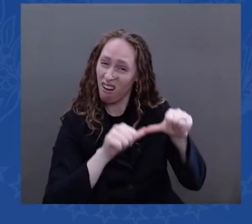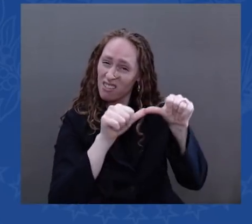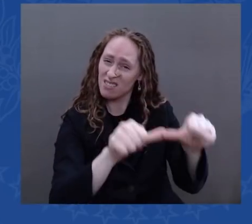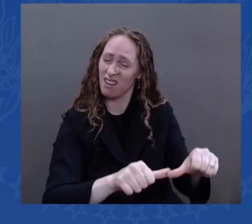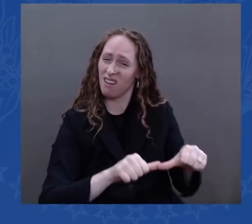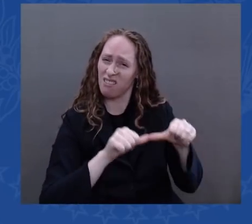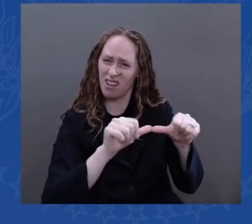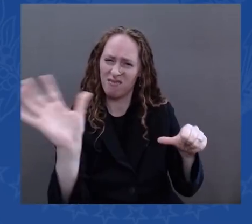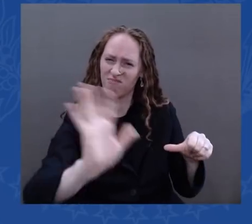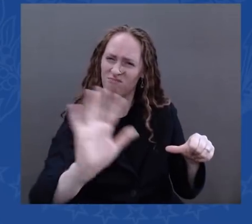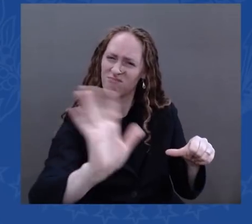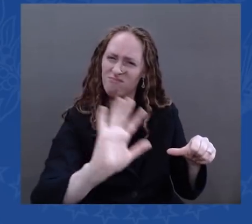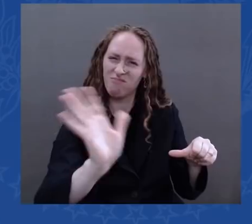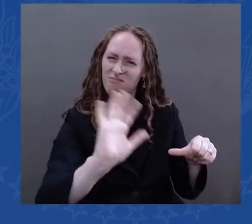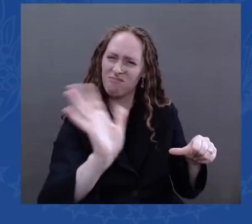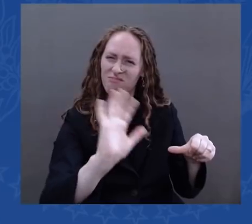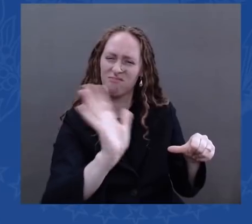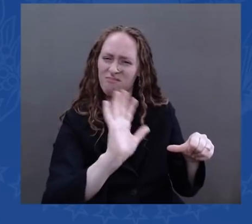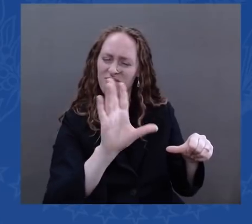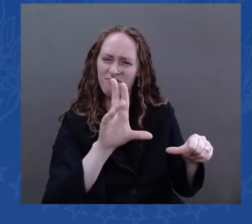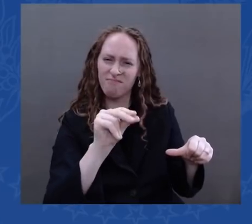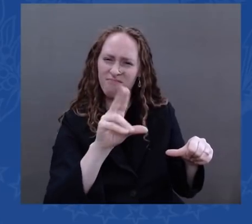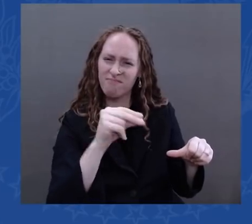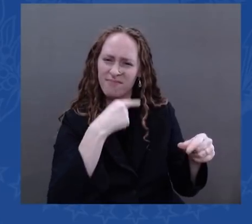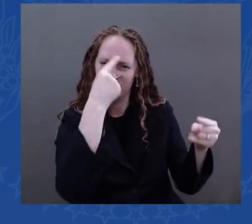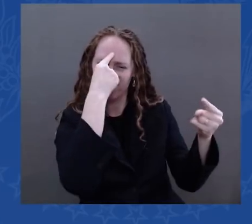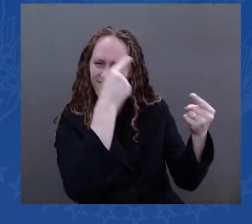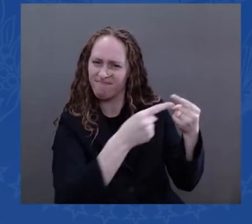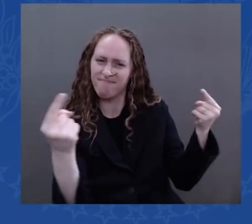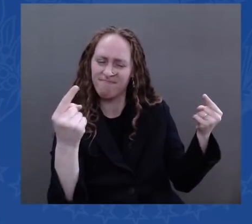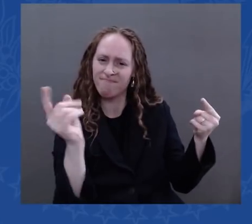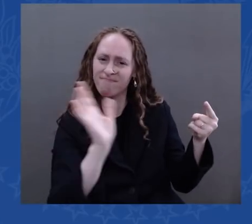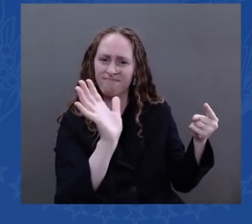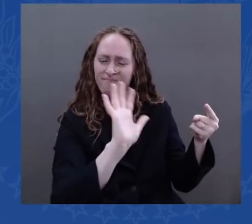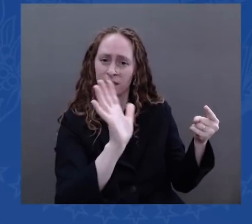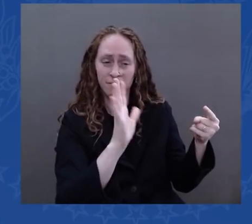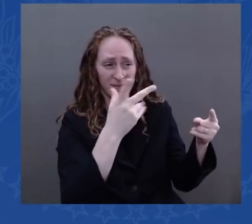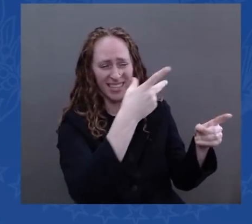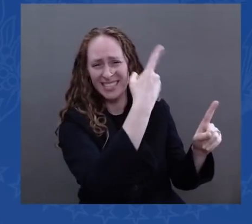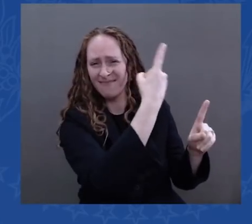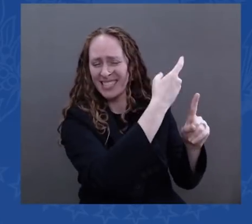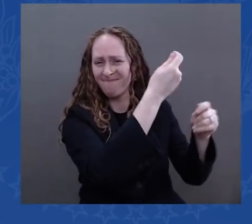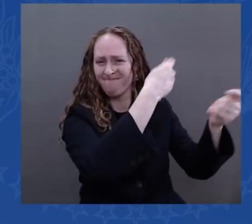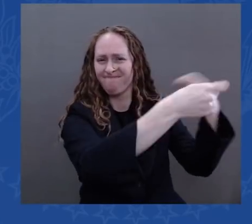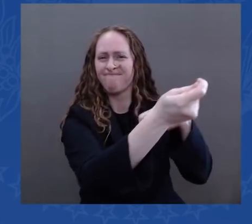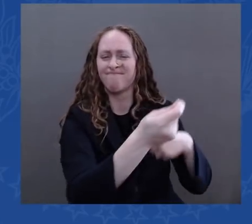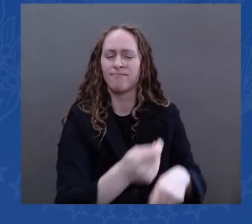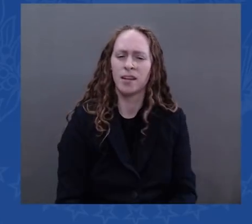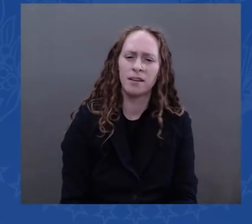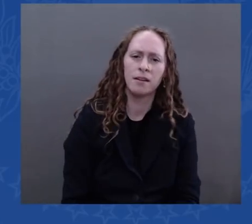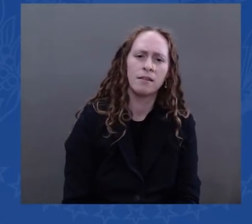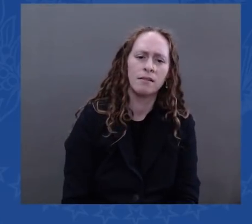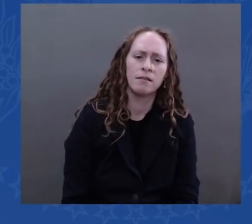The Press: What made you add that? Because that wasn't in your prepared remarks, we were told. So what made you add that at the end, Mr. President? The President: Because I was talking about --